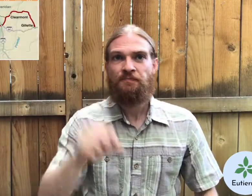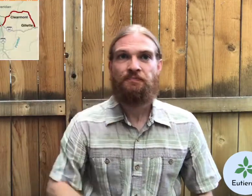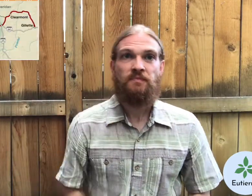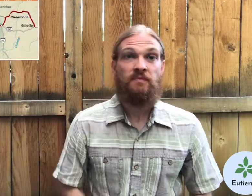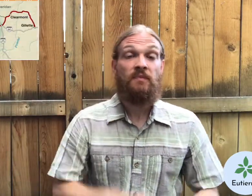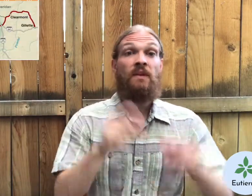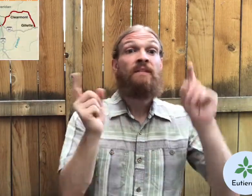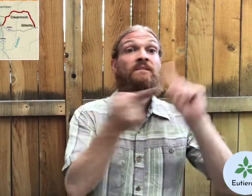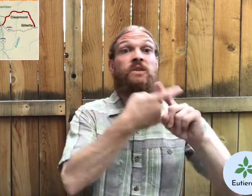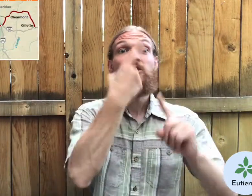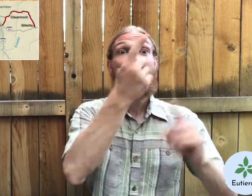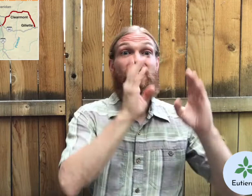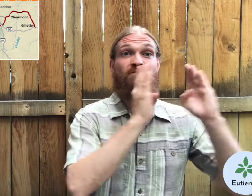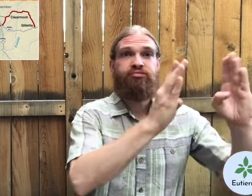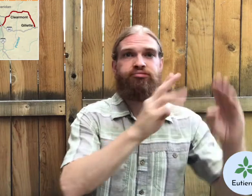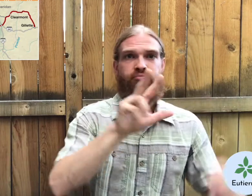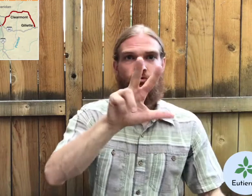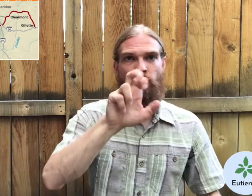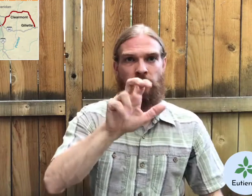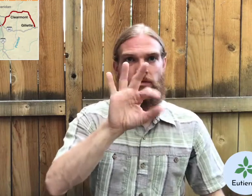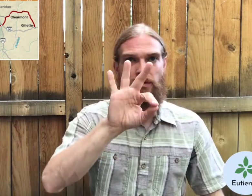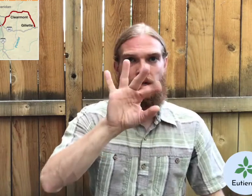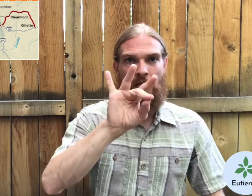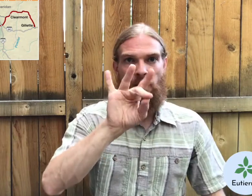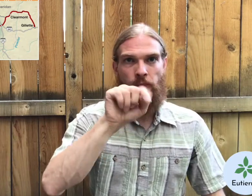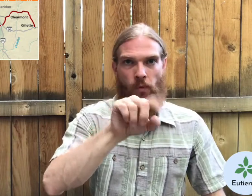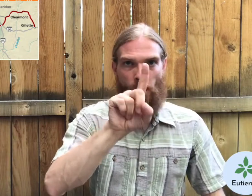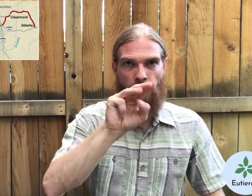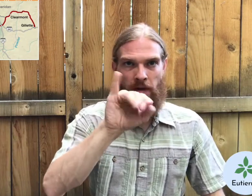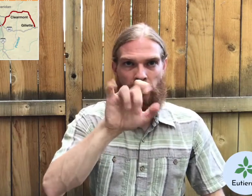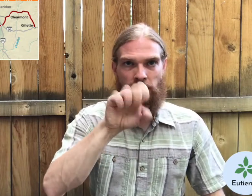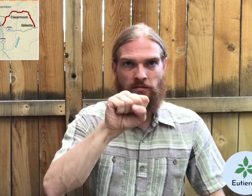The first one runs 398.1 miles.